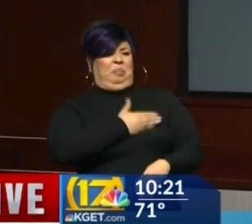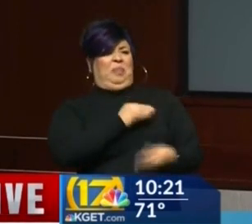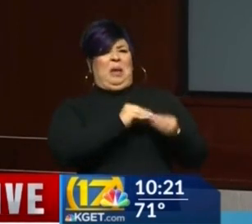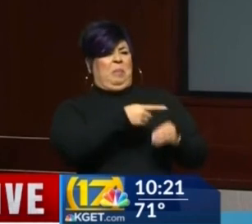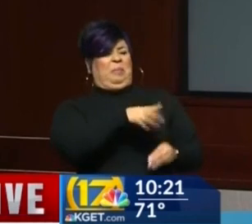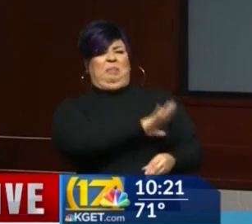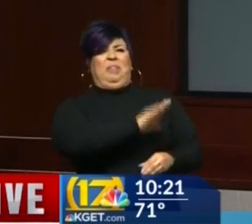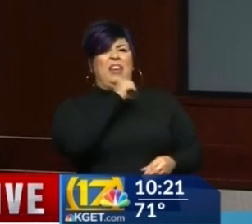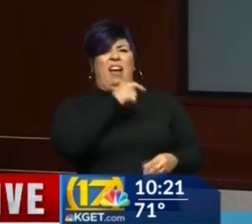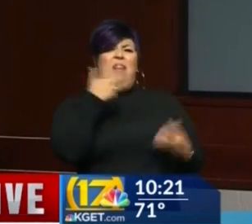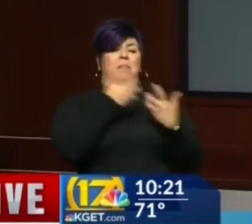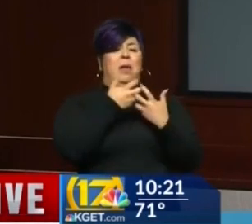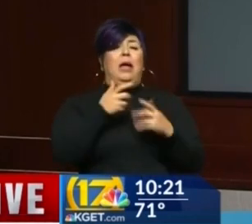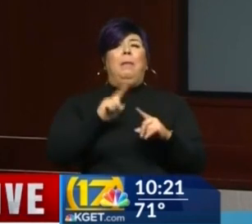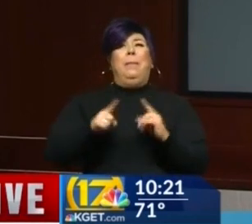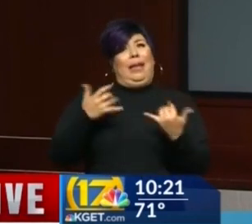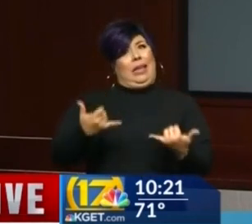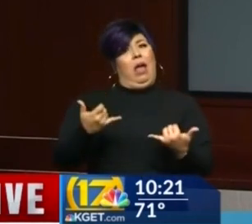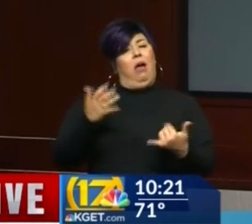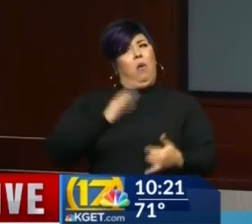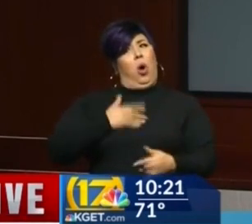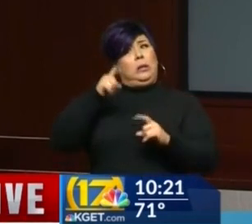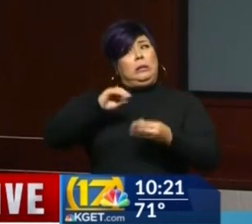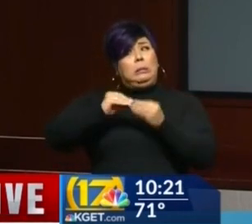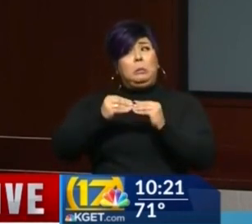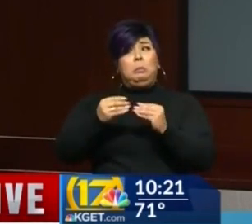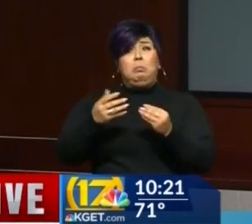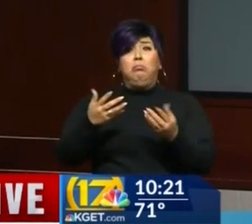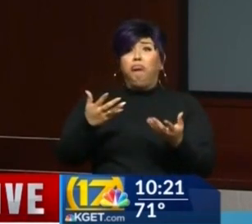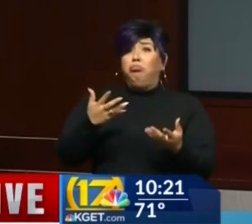OUR TESTING NUMBERS HAVE COME UNDER SCRUTINY AND OVER THE